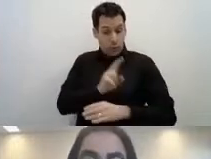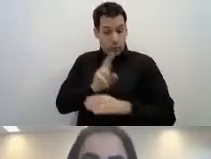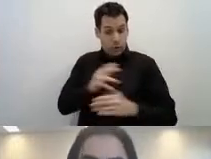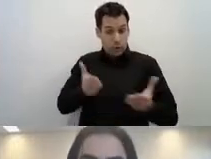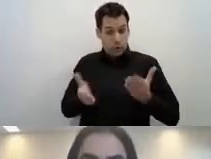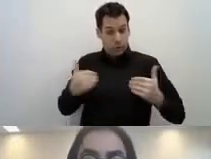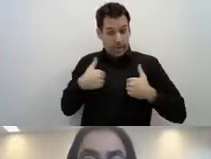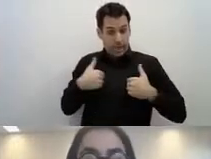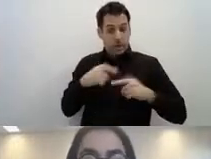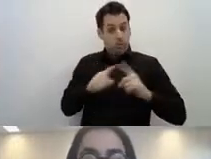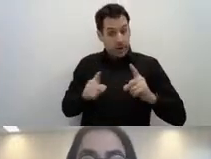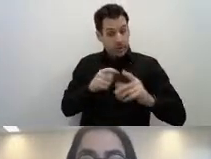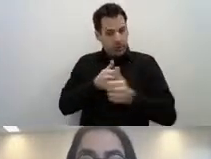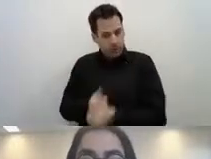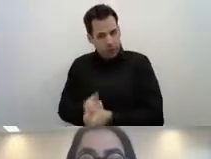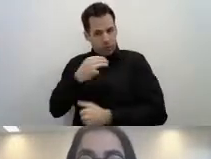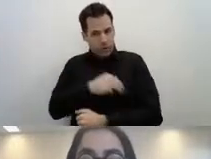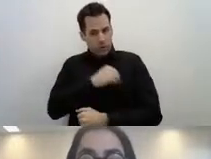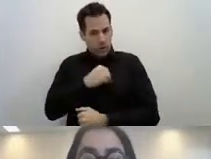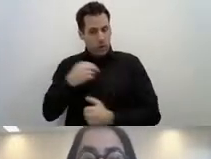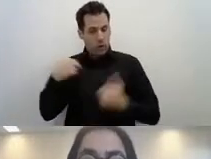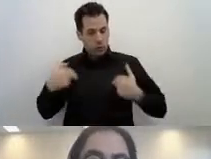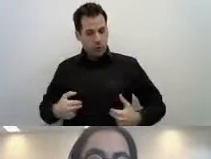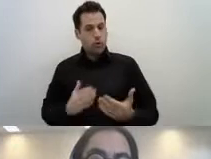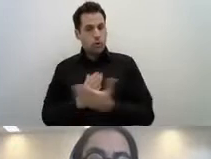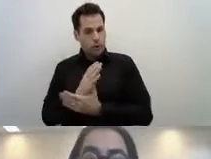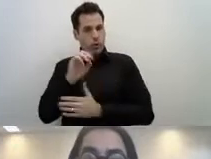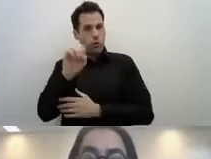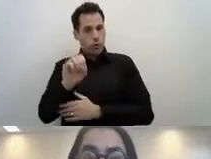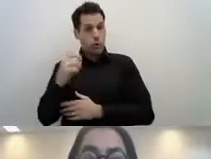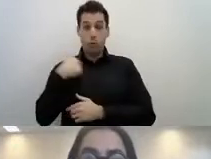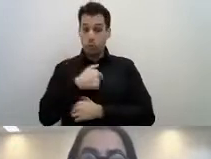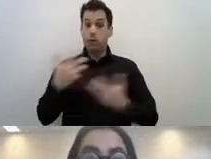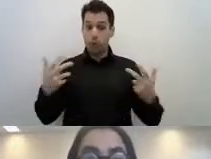rights code which is the statute the law that our office the manitoba human rights commission